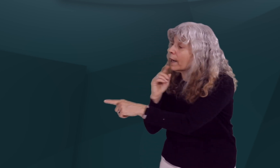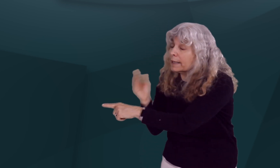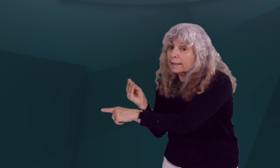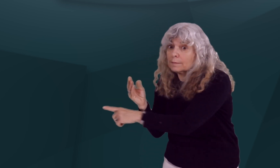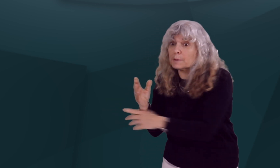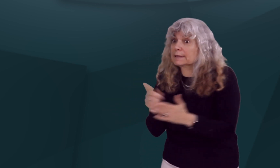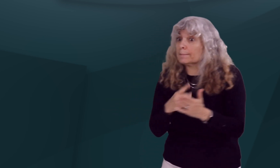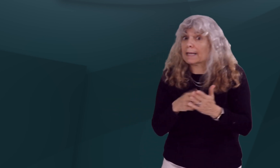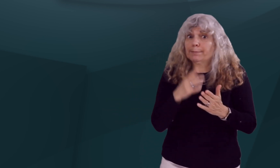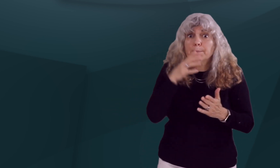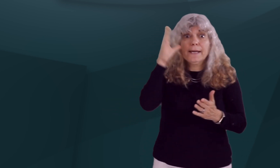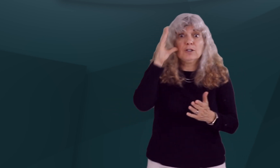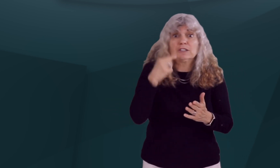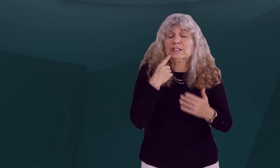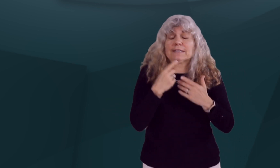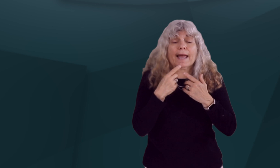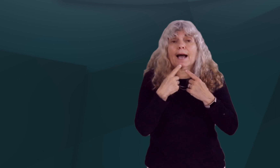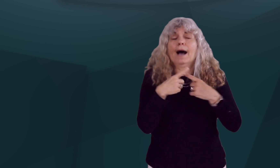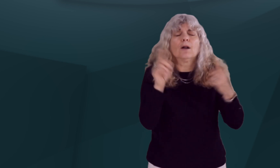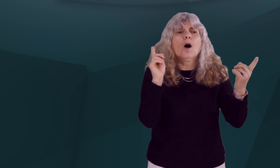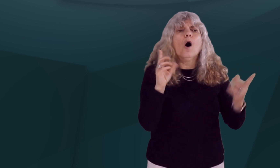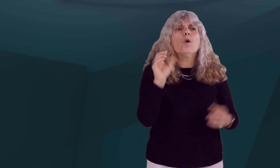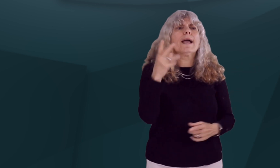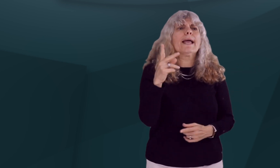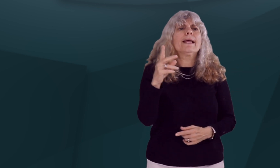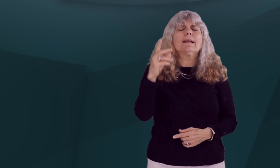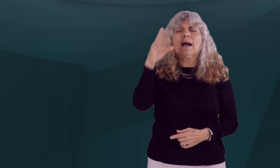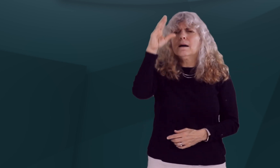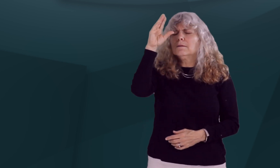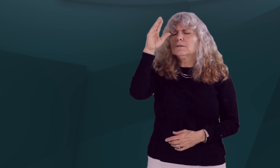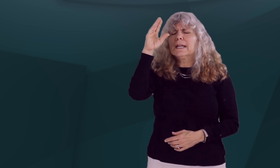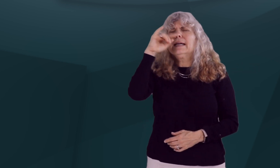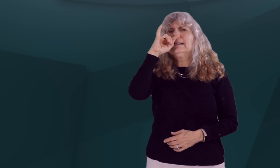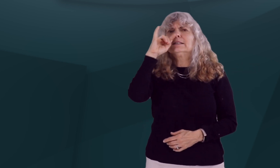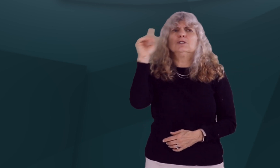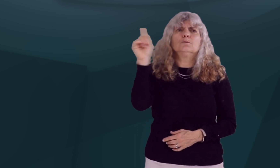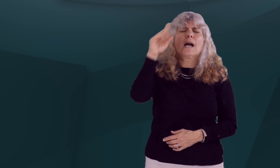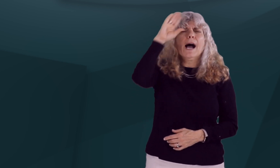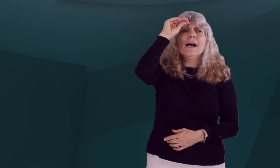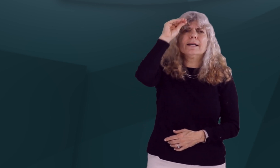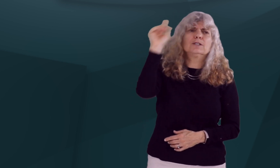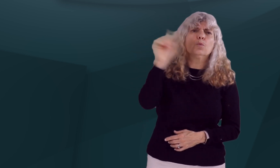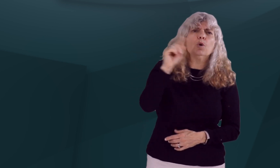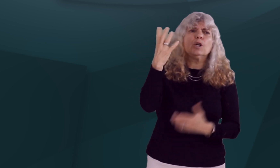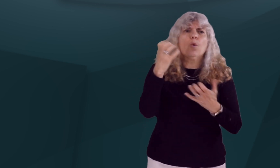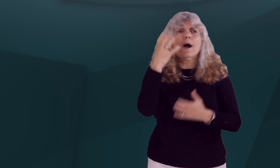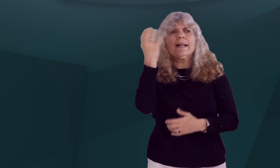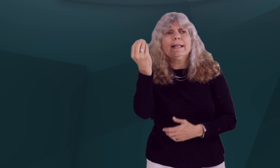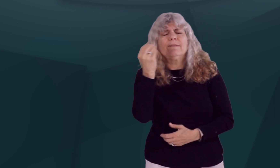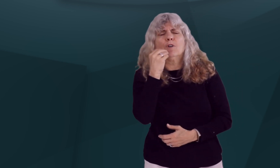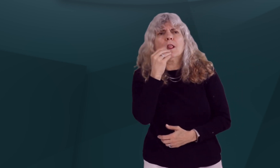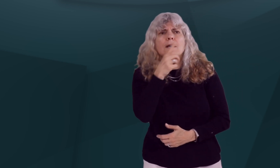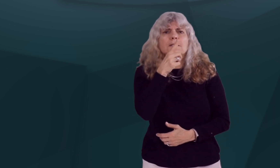Okay, where do you want to eat? No, sometimes parents will just call out in the car -- hey, you guys, where do you want to eat?